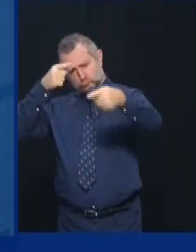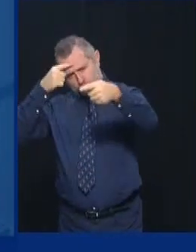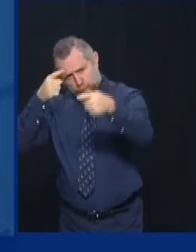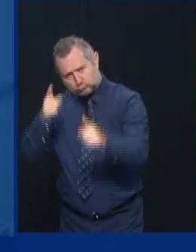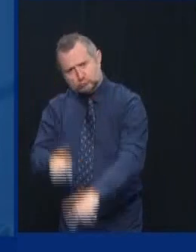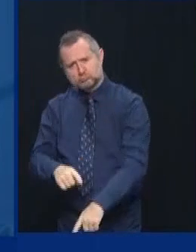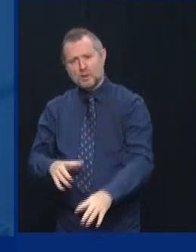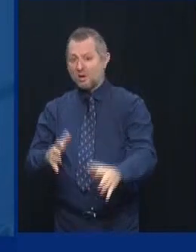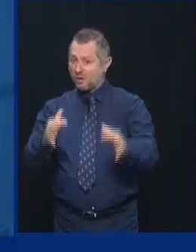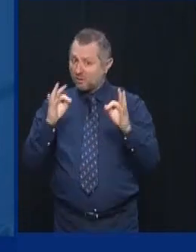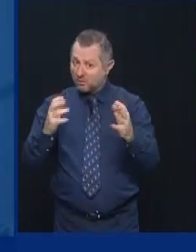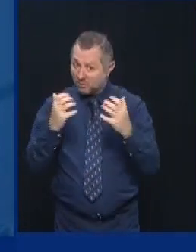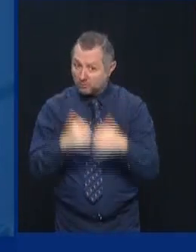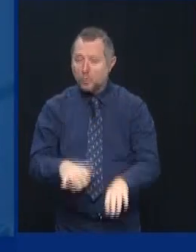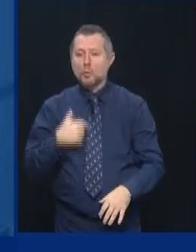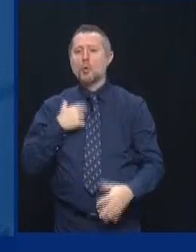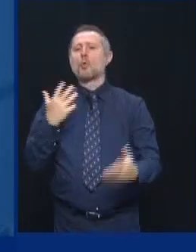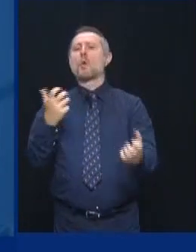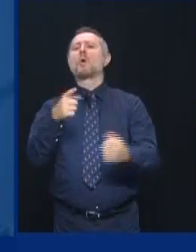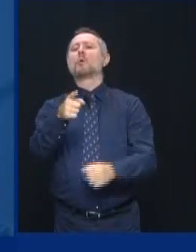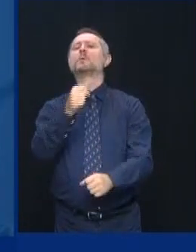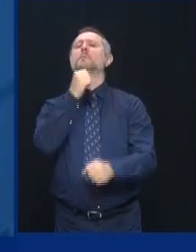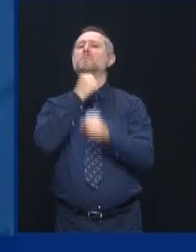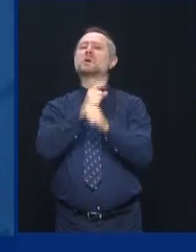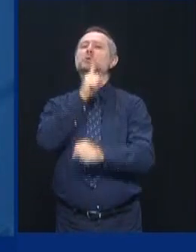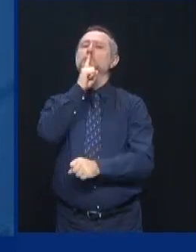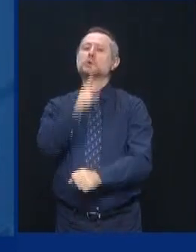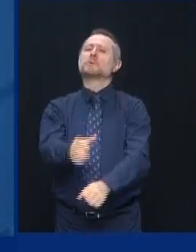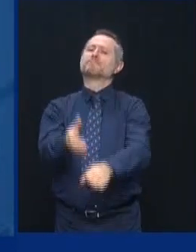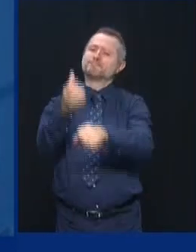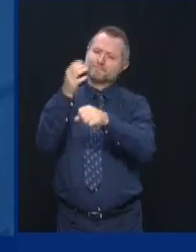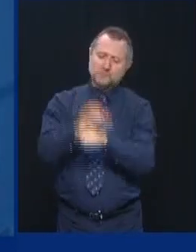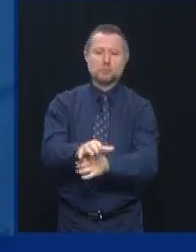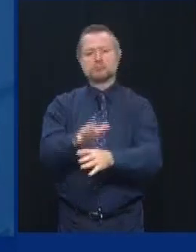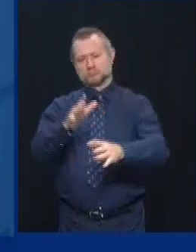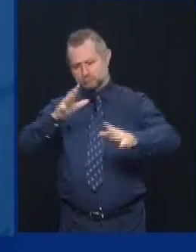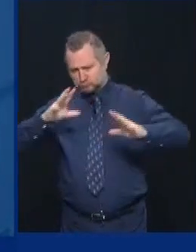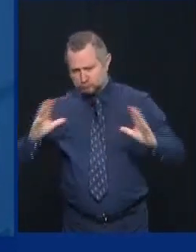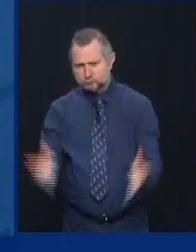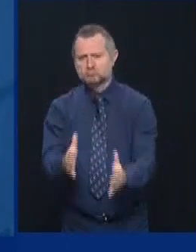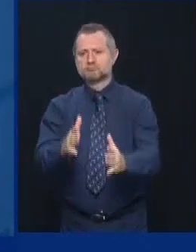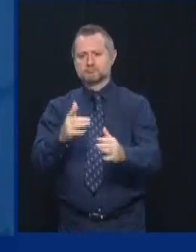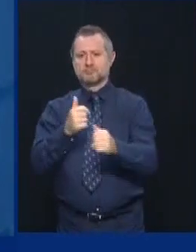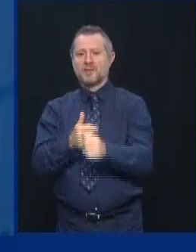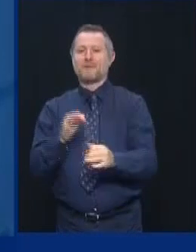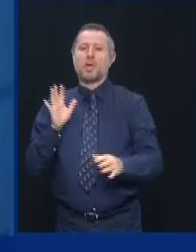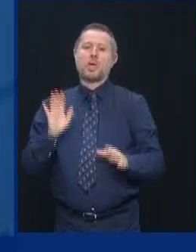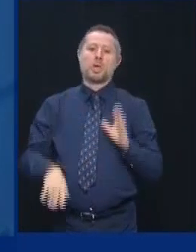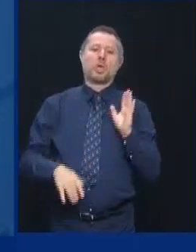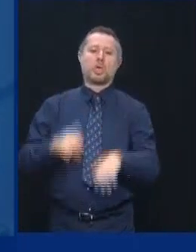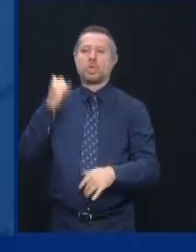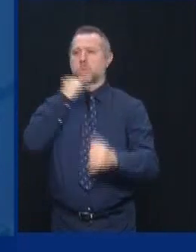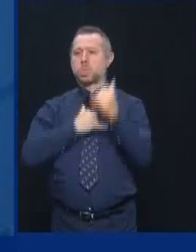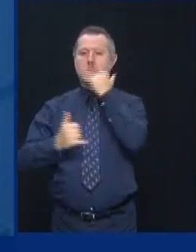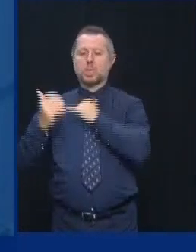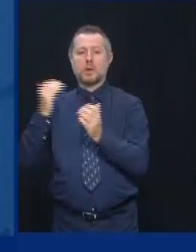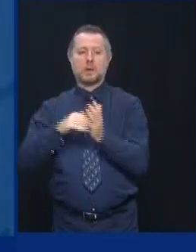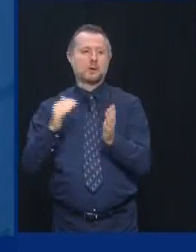RELIGIOUS INSTITUTIONS. IF THEY DO AGREE TO DO IT IN PARTNERSHIP, THEN I WANT A REAL